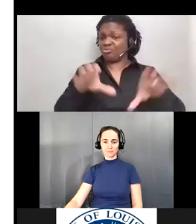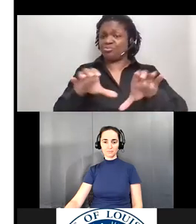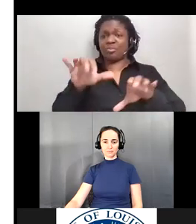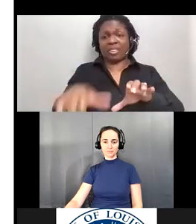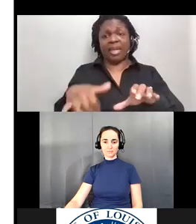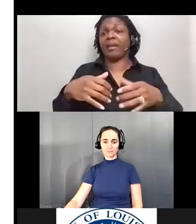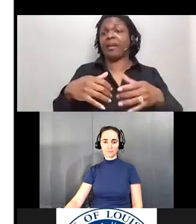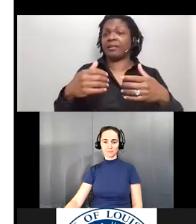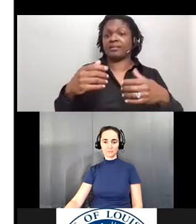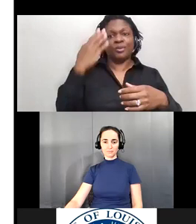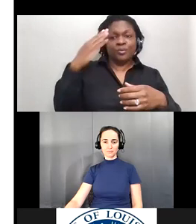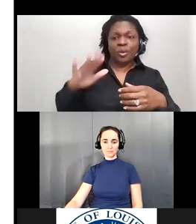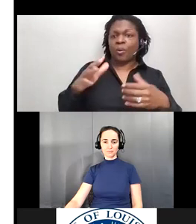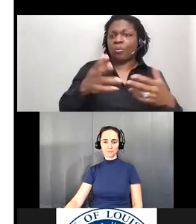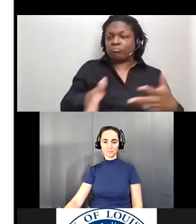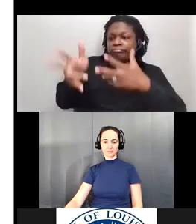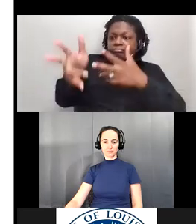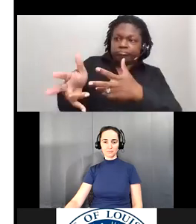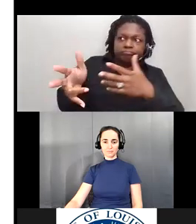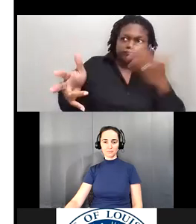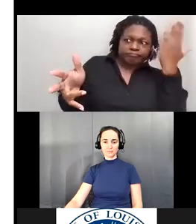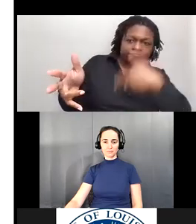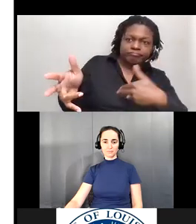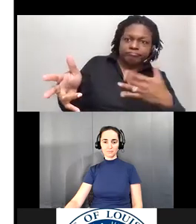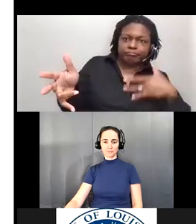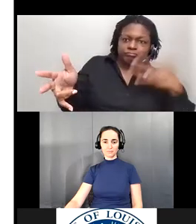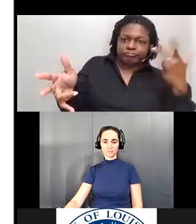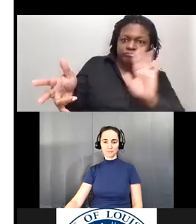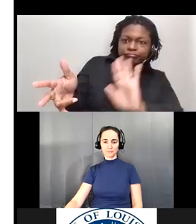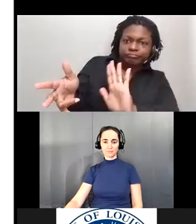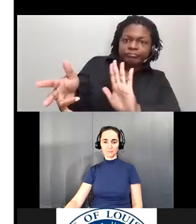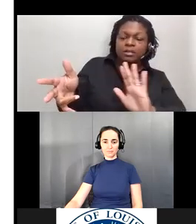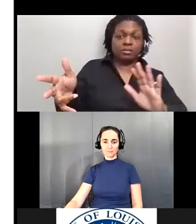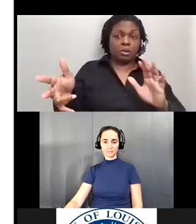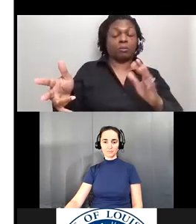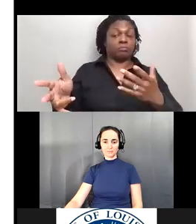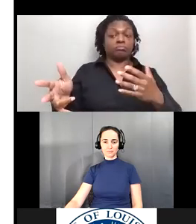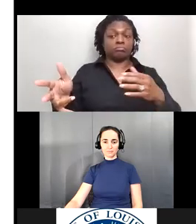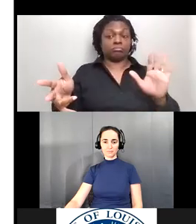going on and they're just helping each other out. 15:58:28 It's important to also know if you get a ticket.